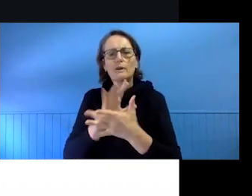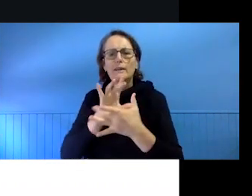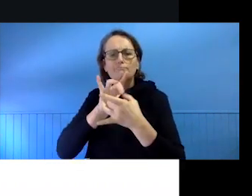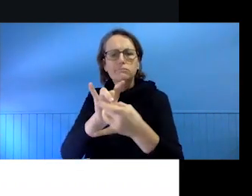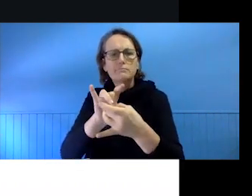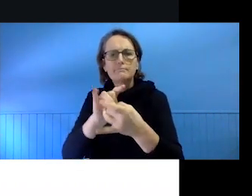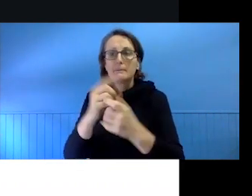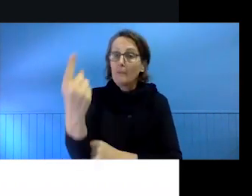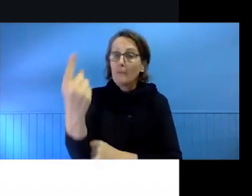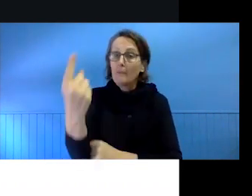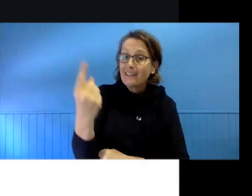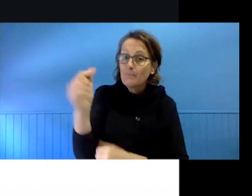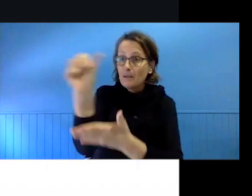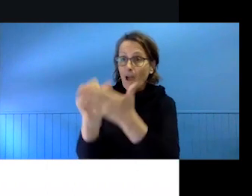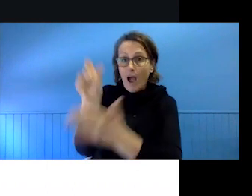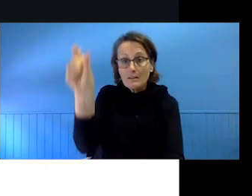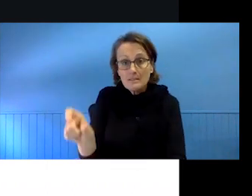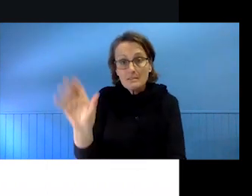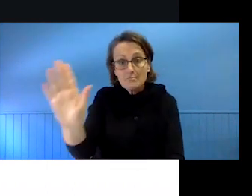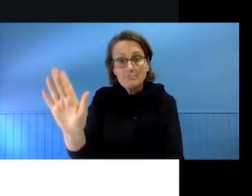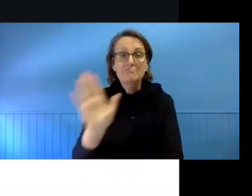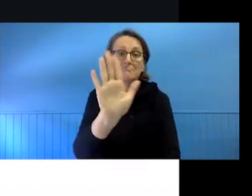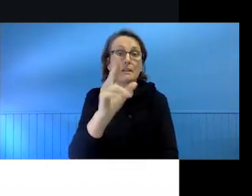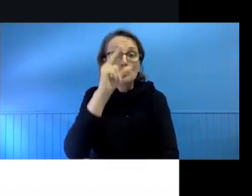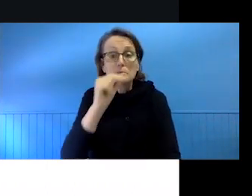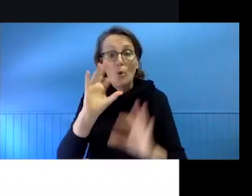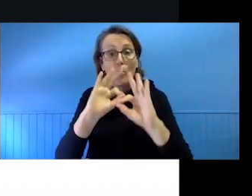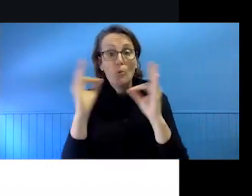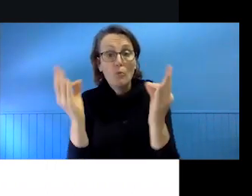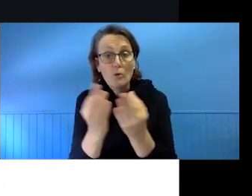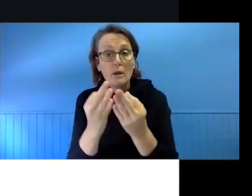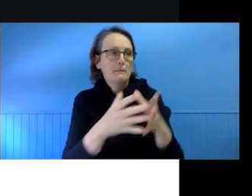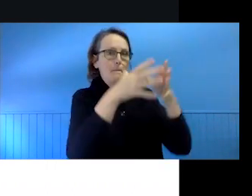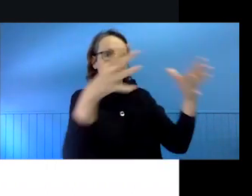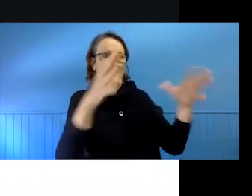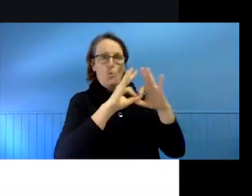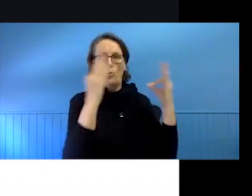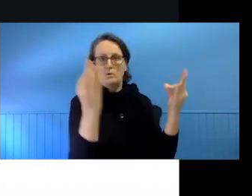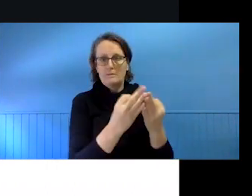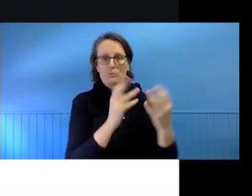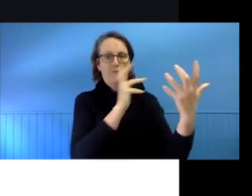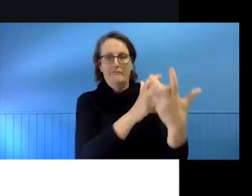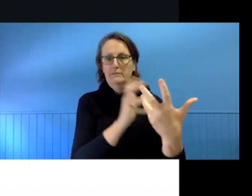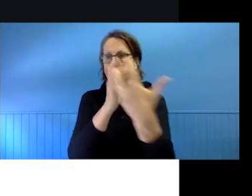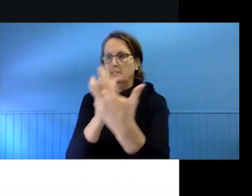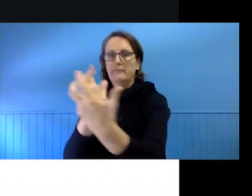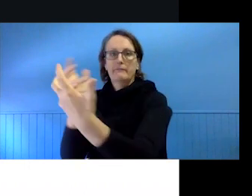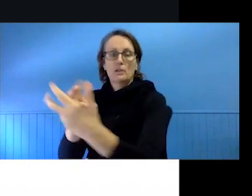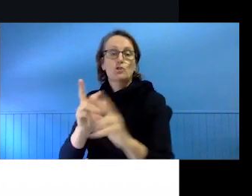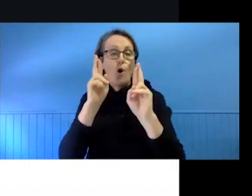independent artists, people in small organisations, and people in large oh, organisations and hopefully some insights that will be relevant to